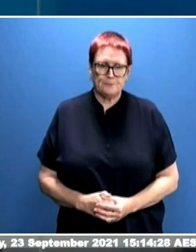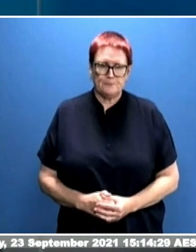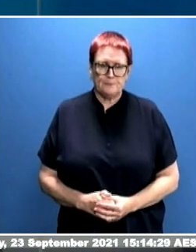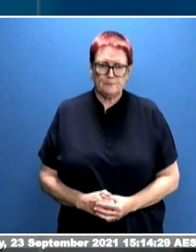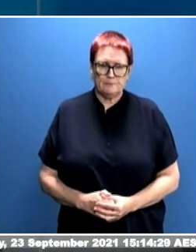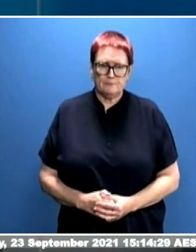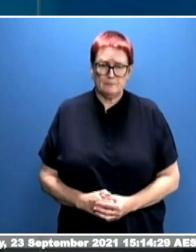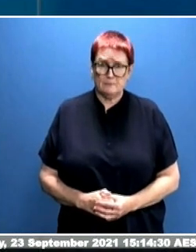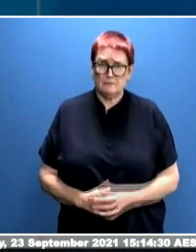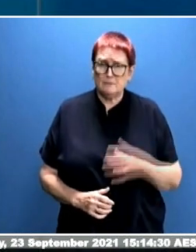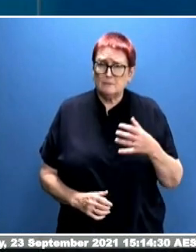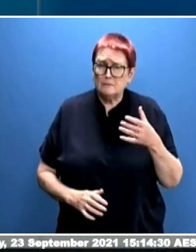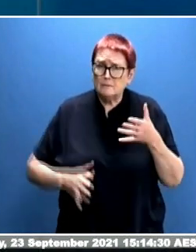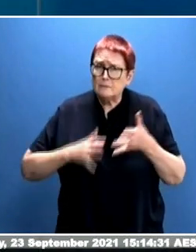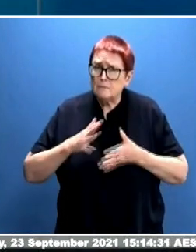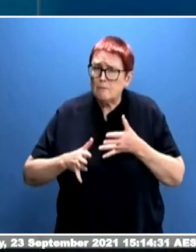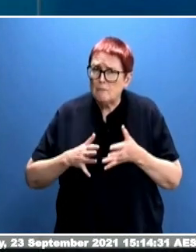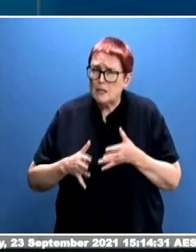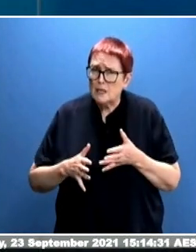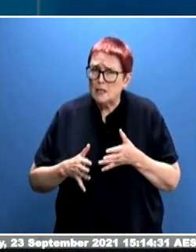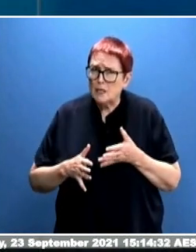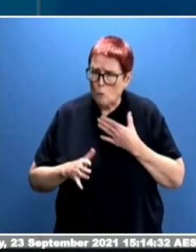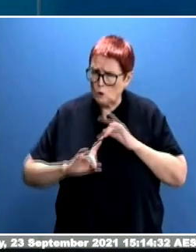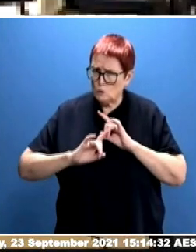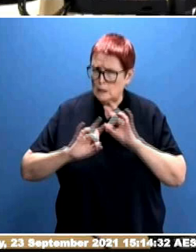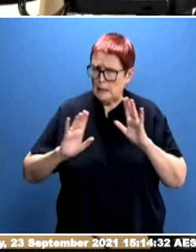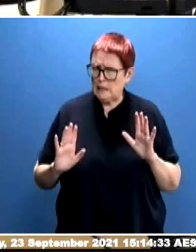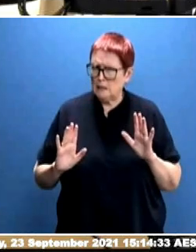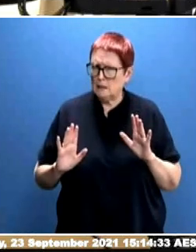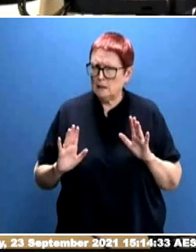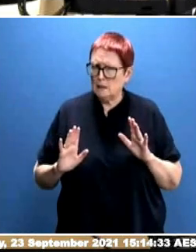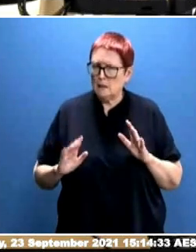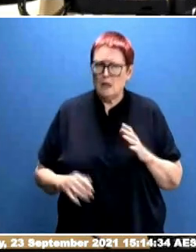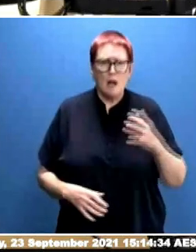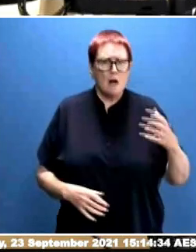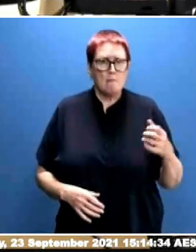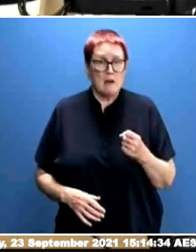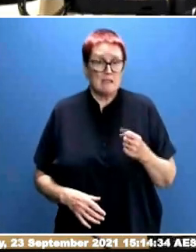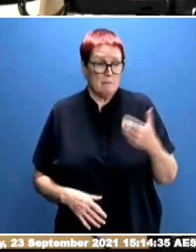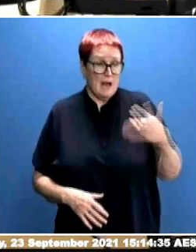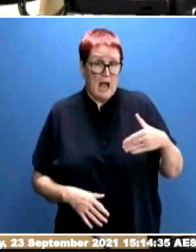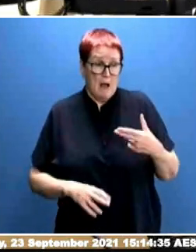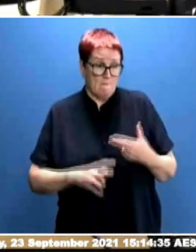Does it have to be then, are you saying, there has to be harm to the child as